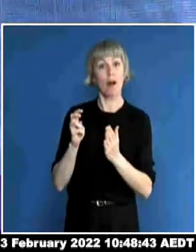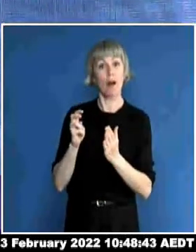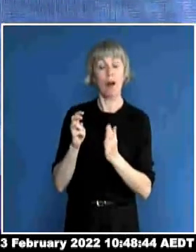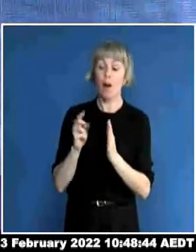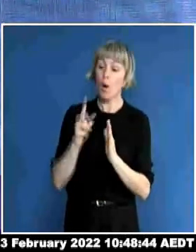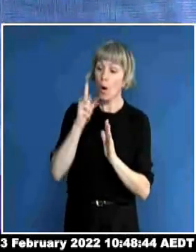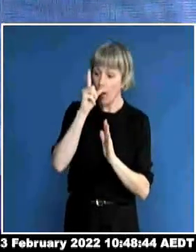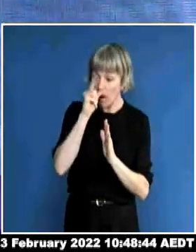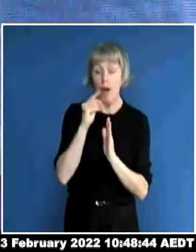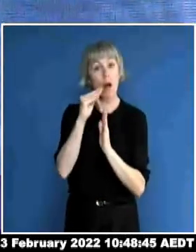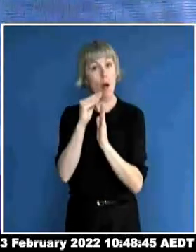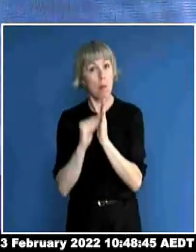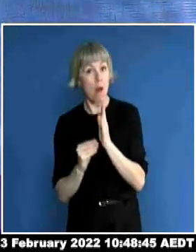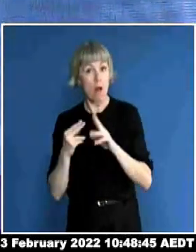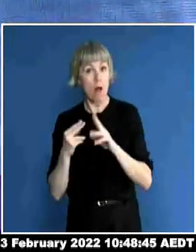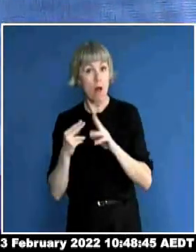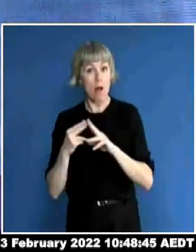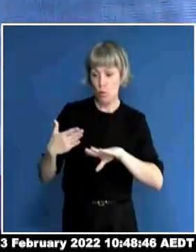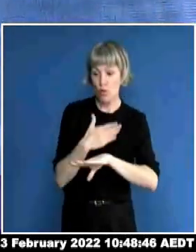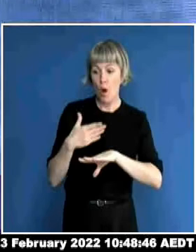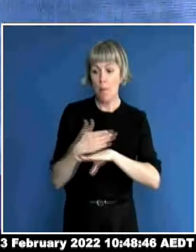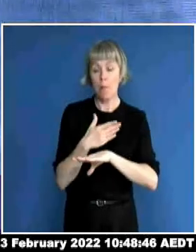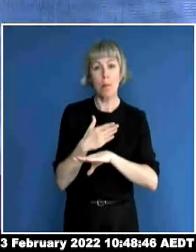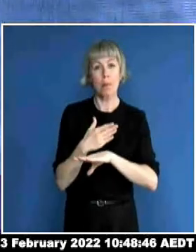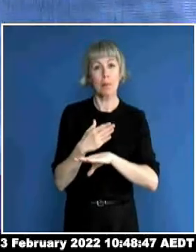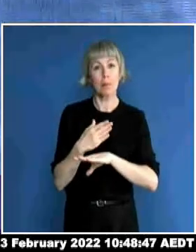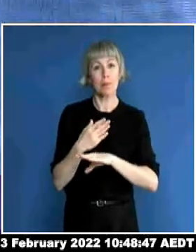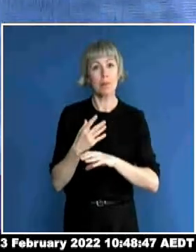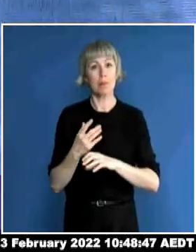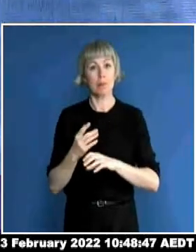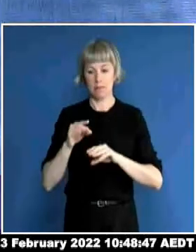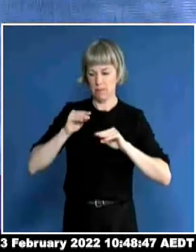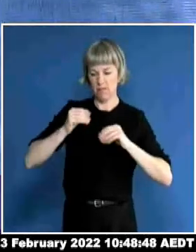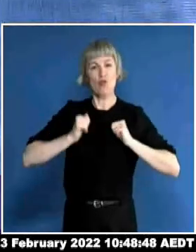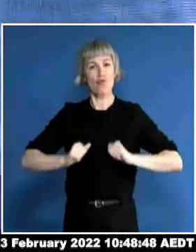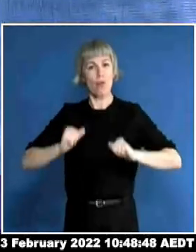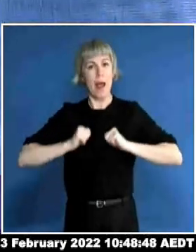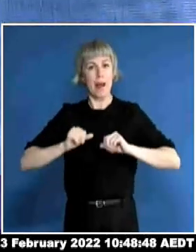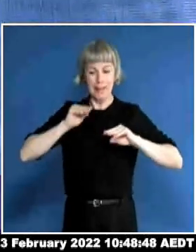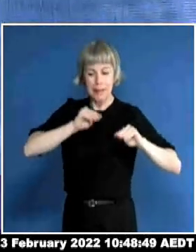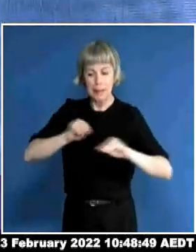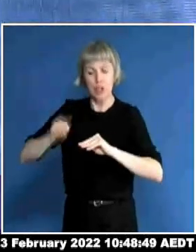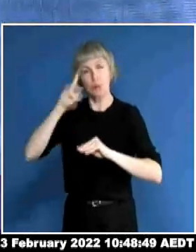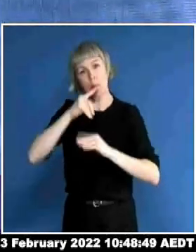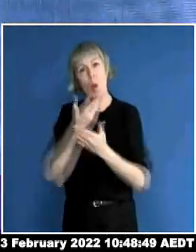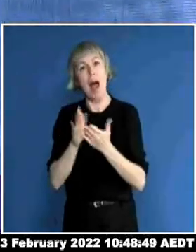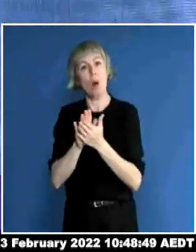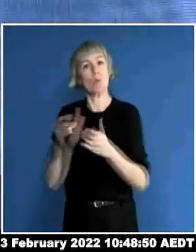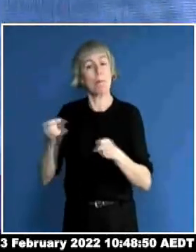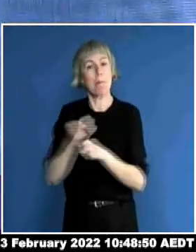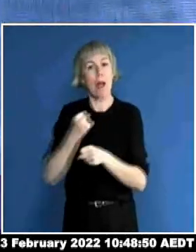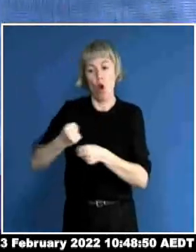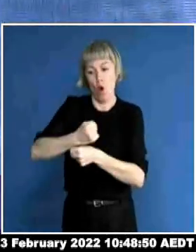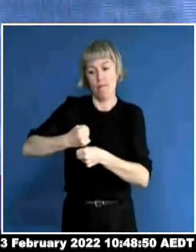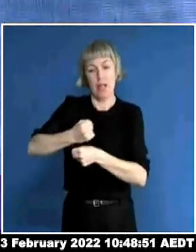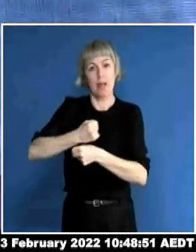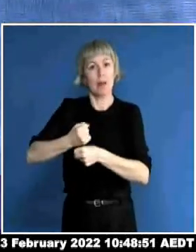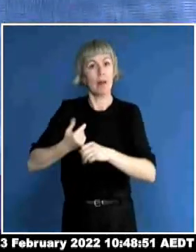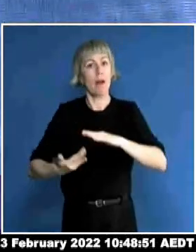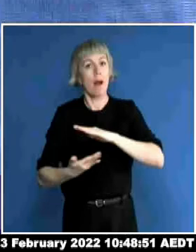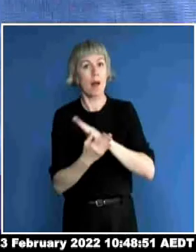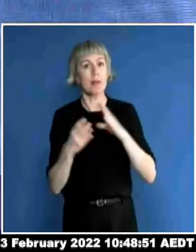trainer. The barista trainer role was with the BusyBeans program that happened to be run